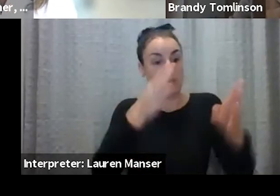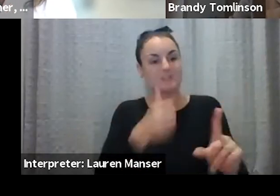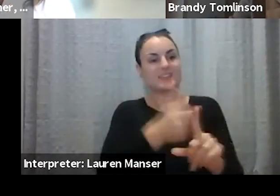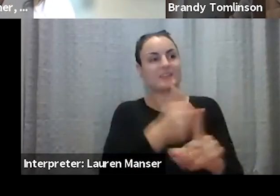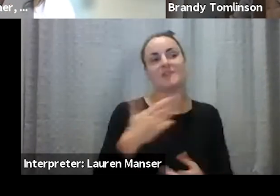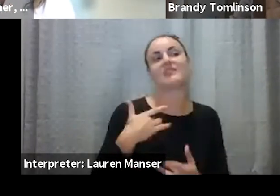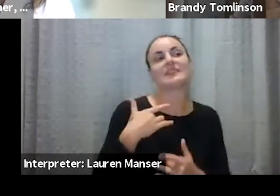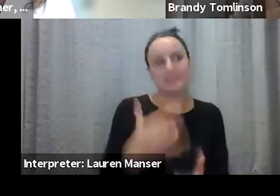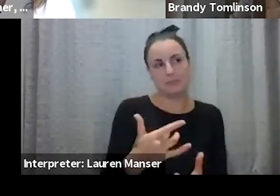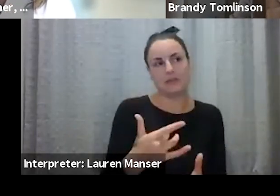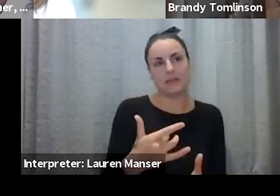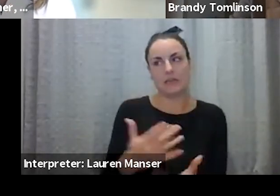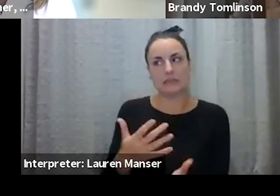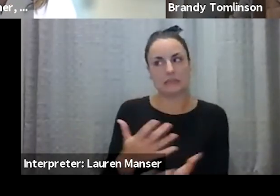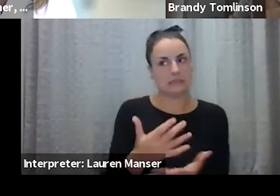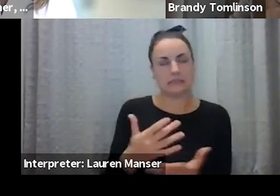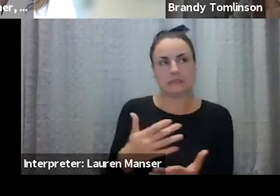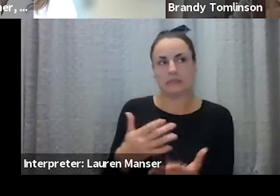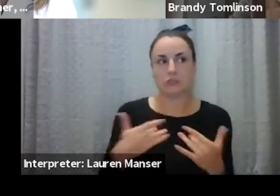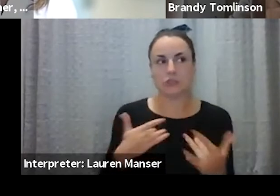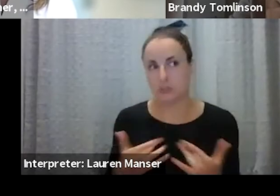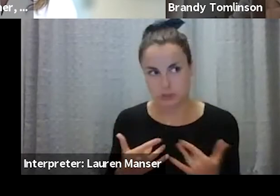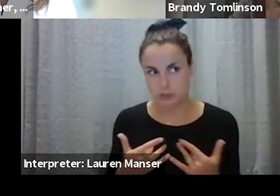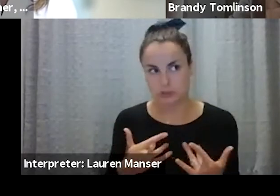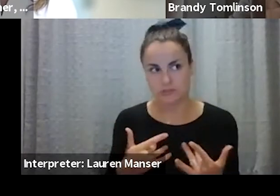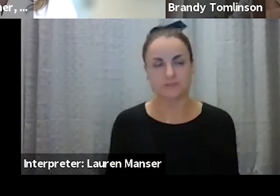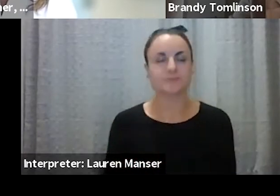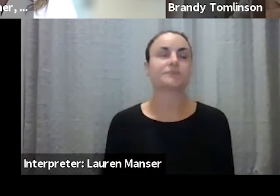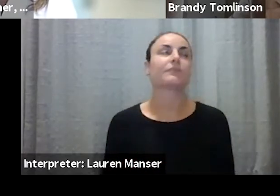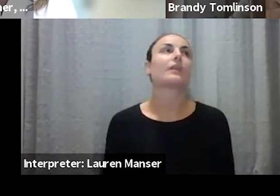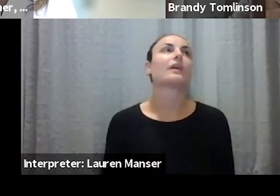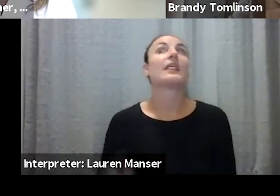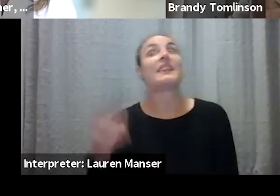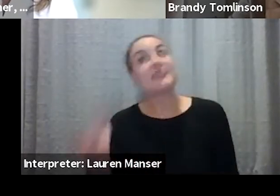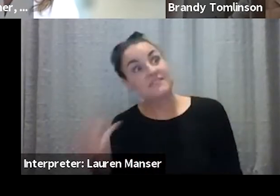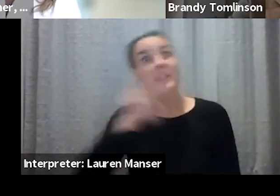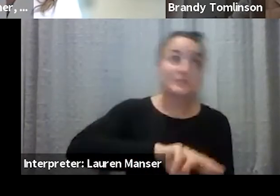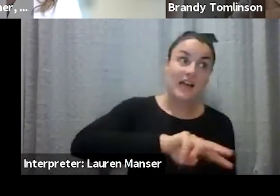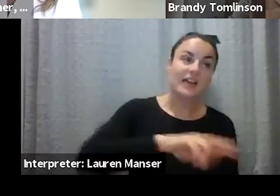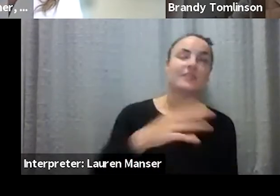and being concerned about disclosure. But on the flip side, there are obviously a lot of concerns